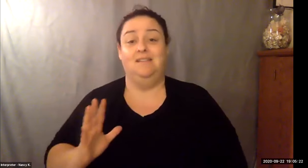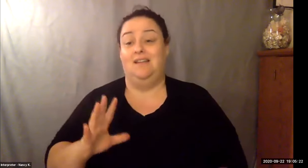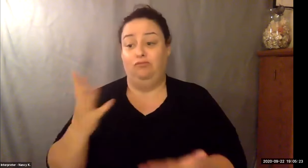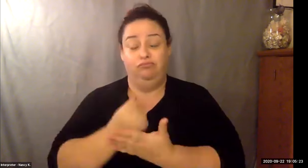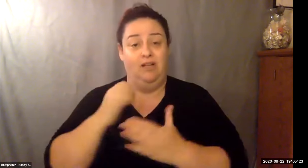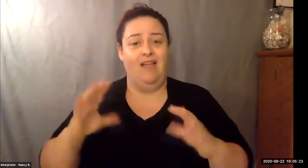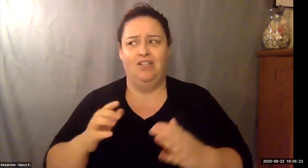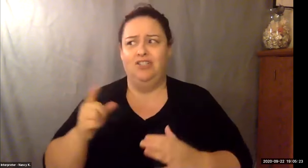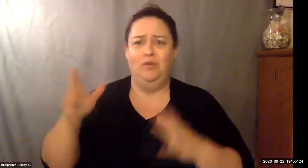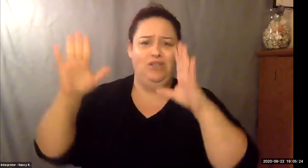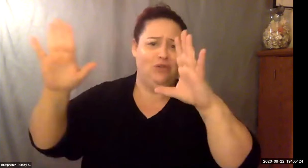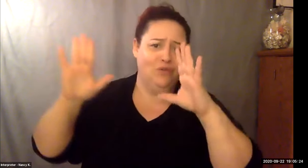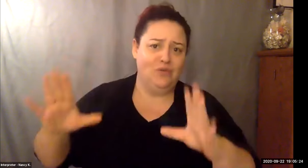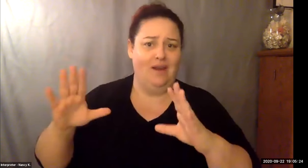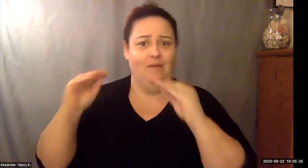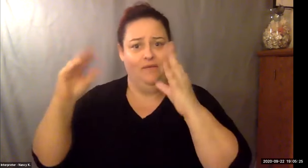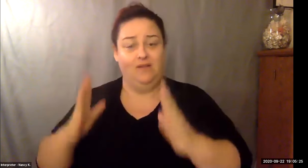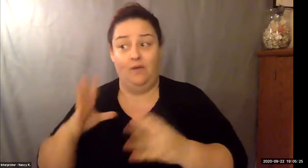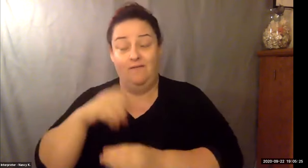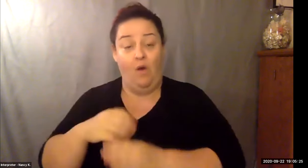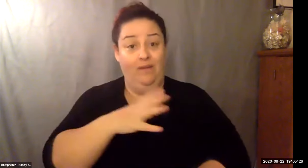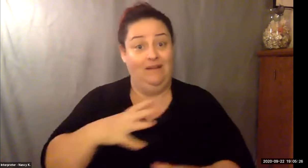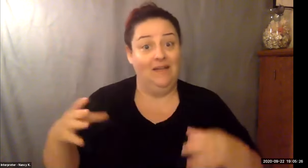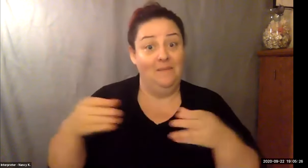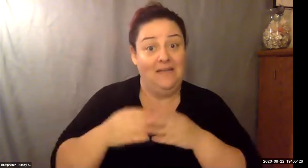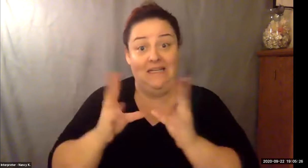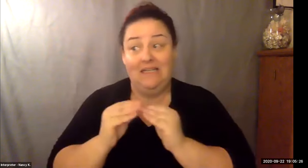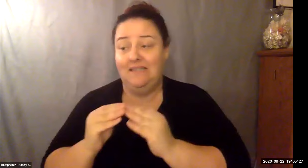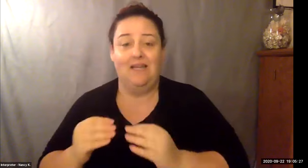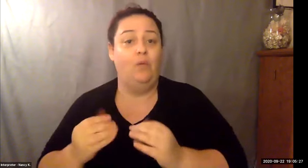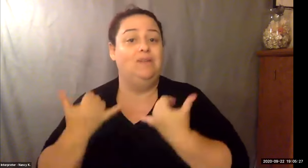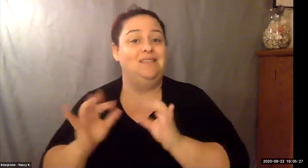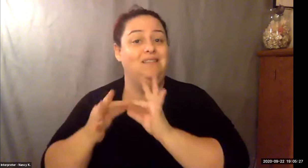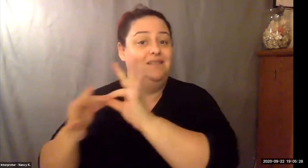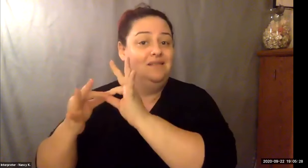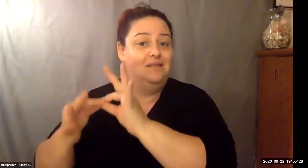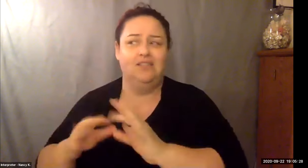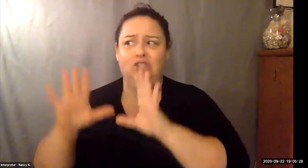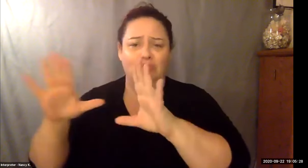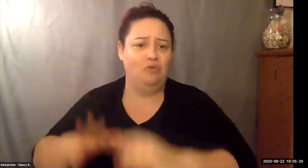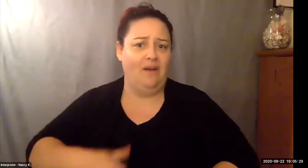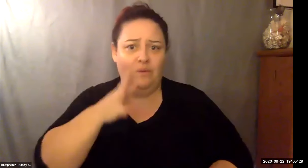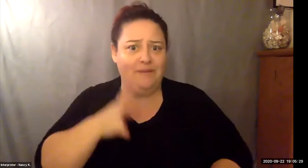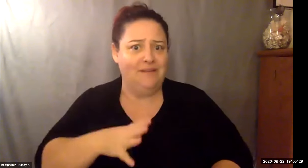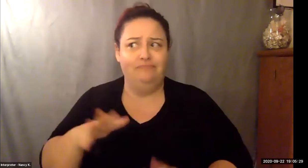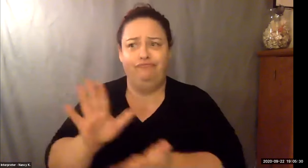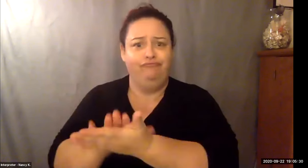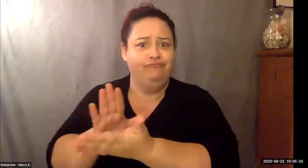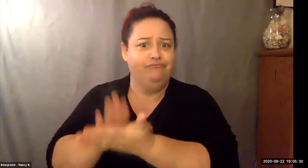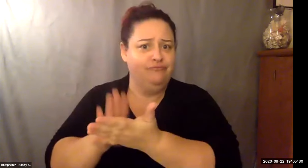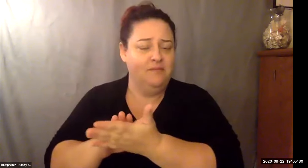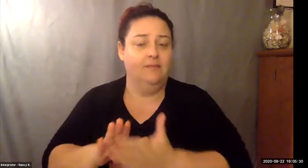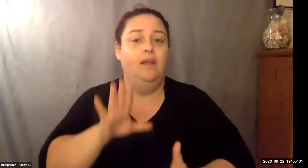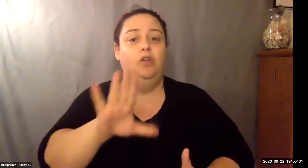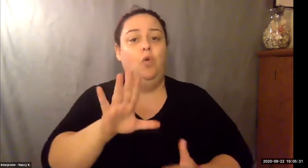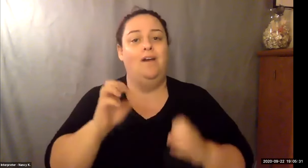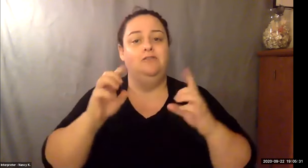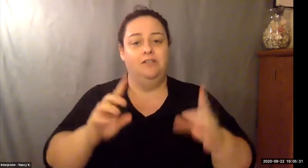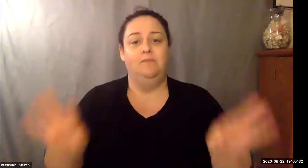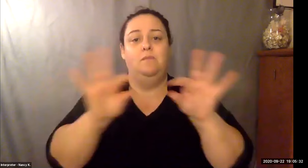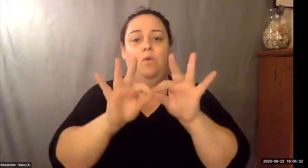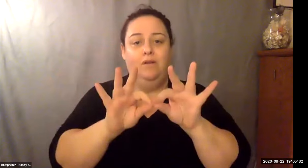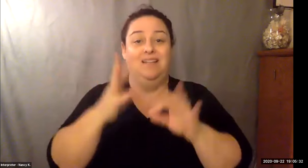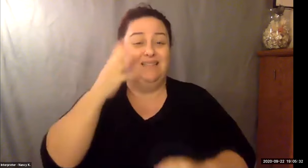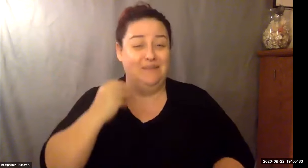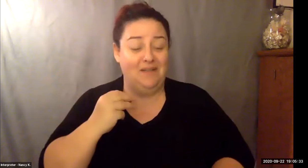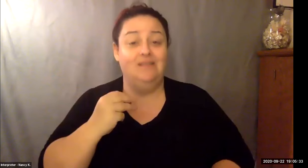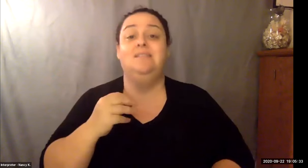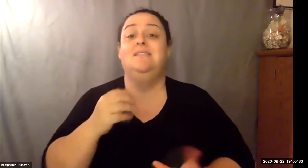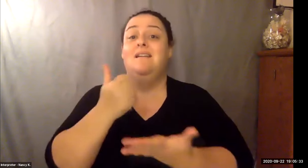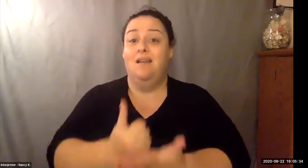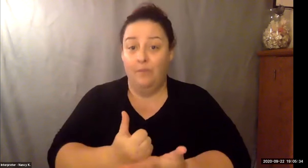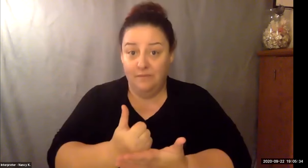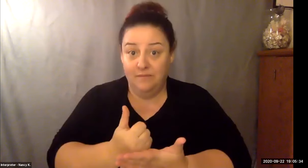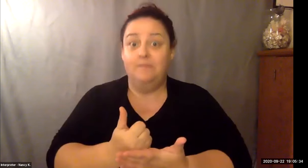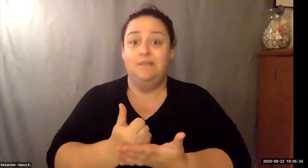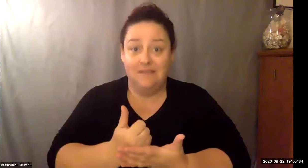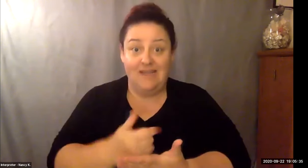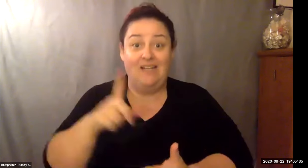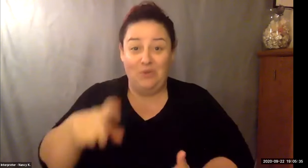Keith Wolling: Arkansas Boise, Idaho, Colorado, Kansas City to Orleans Santa Fe, then you have Atlanta Baltimore Charlotte Myrtle Beach Raleigh Durham Washington DC.